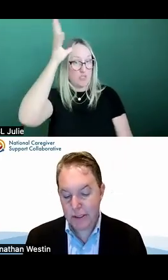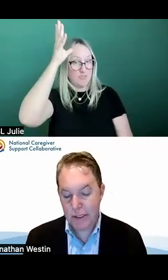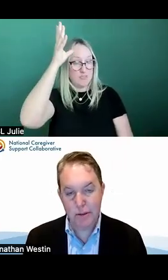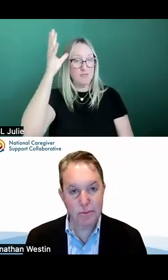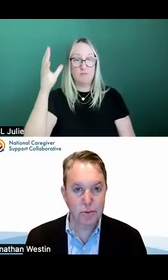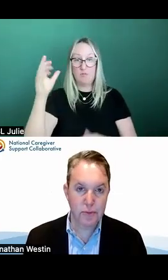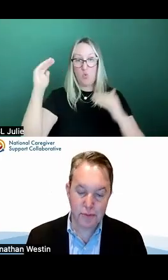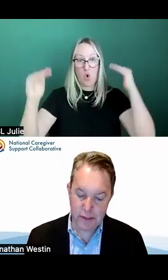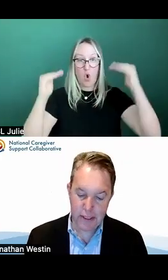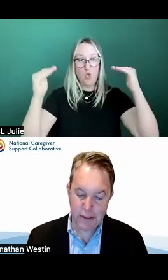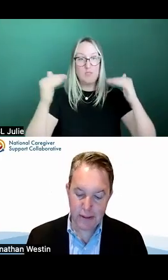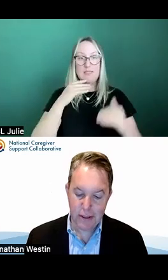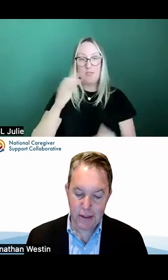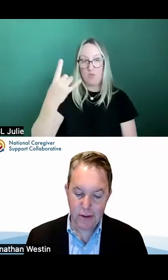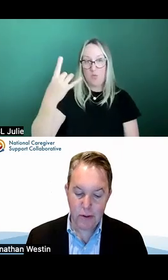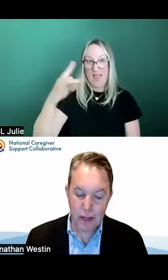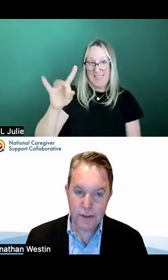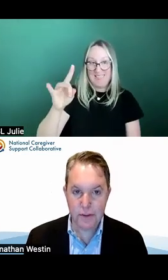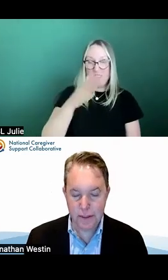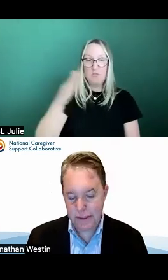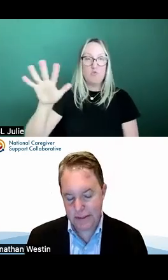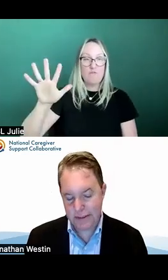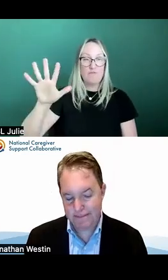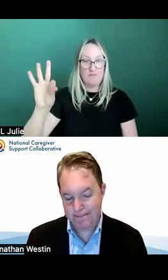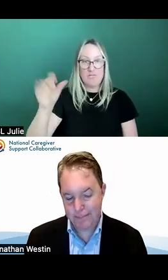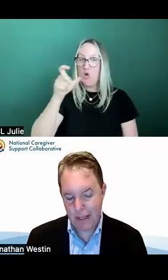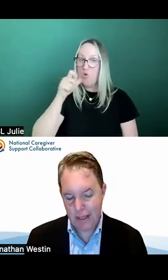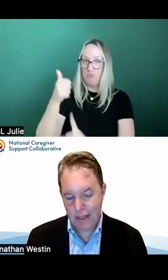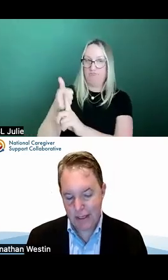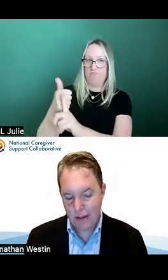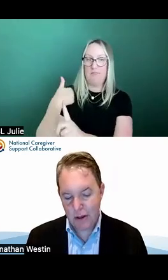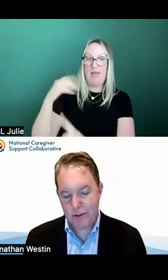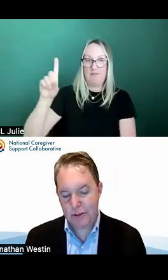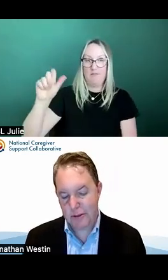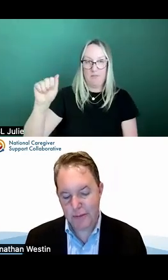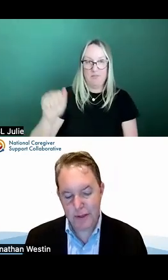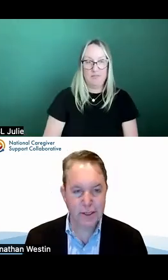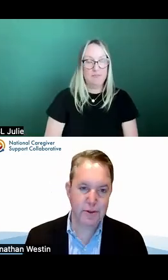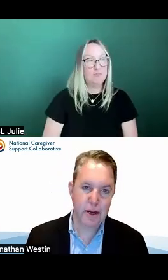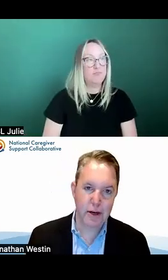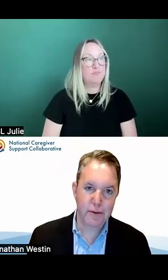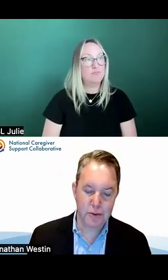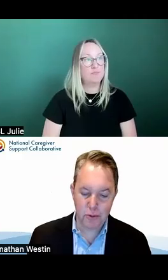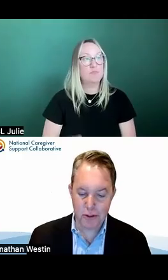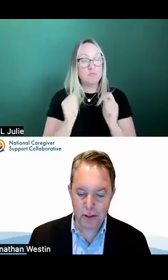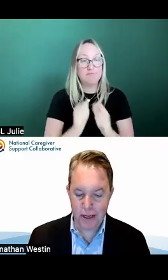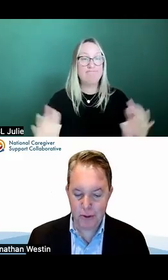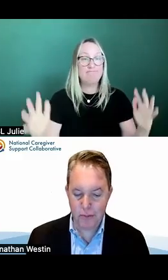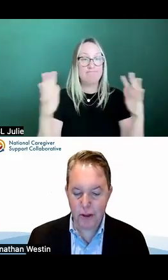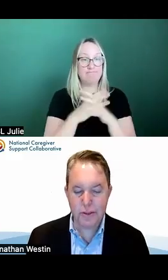18 through 59 who have disabilities. The launch of the National Caregiver Support Collaborative marks